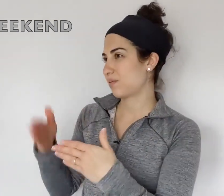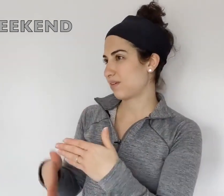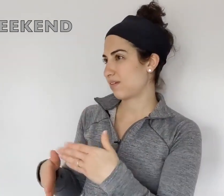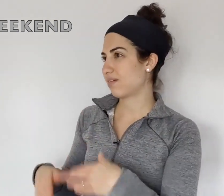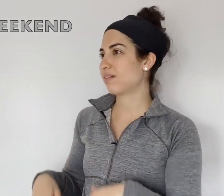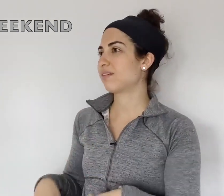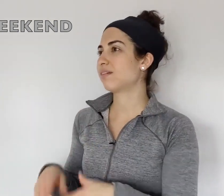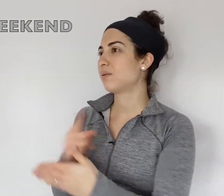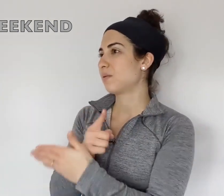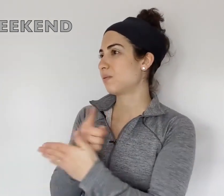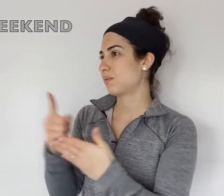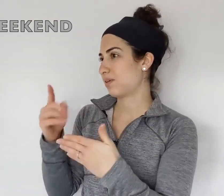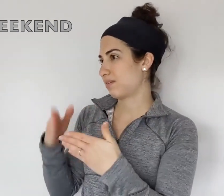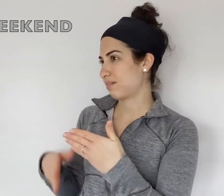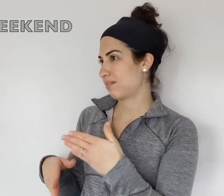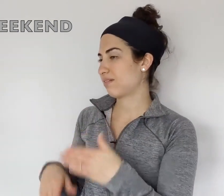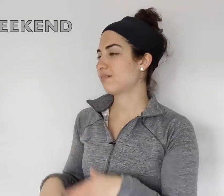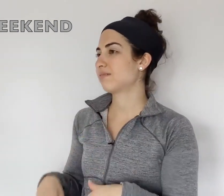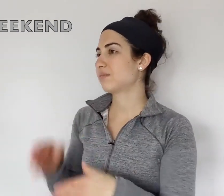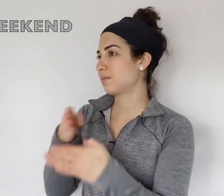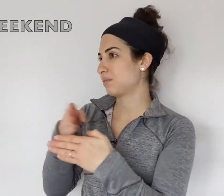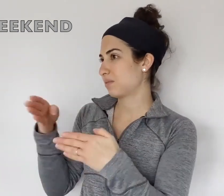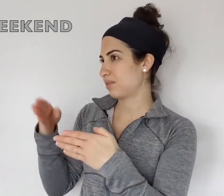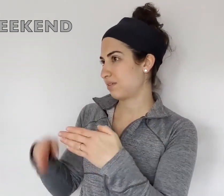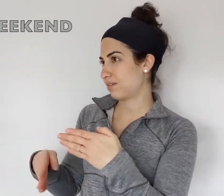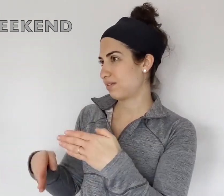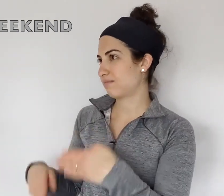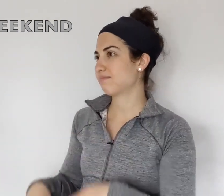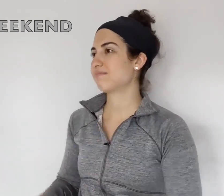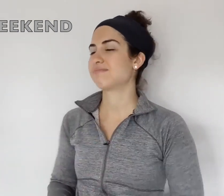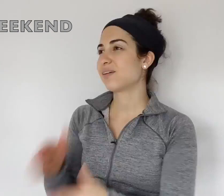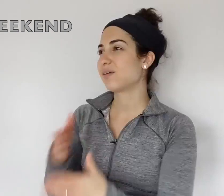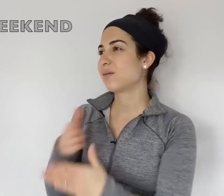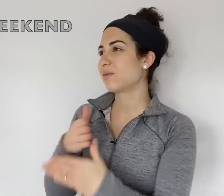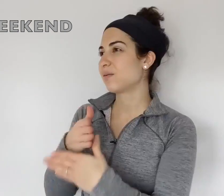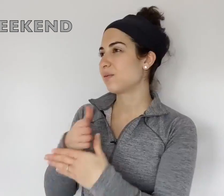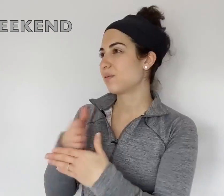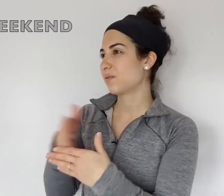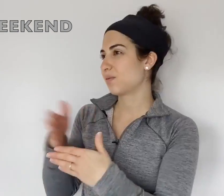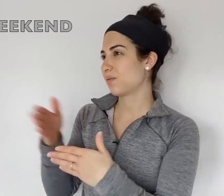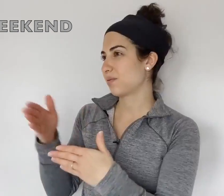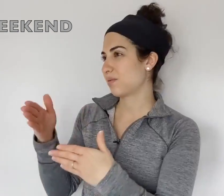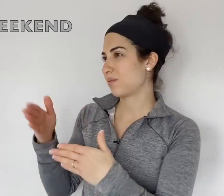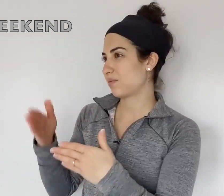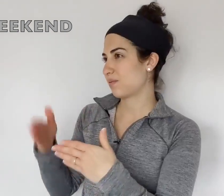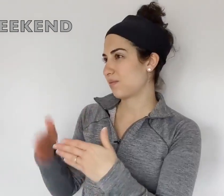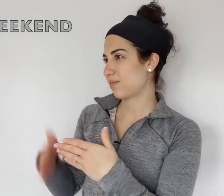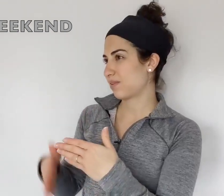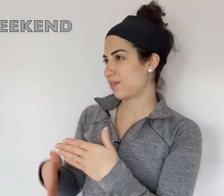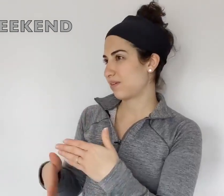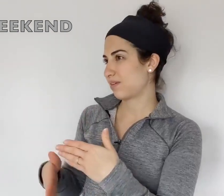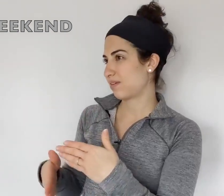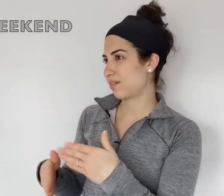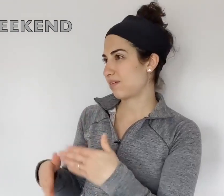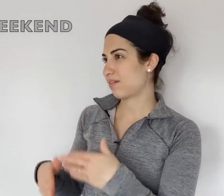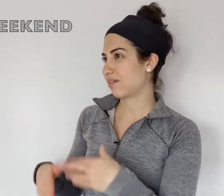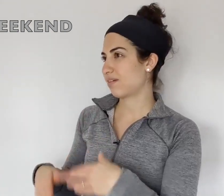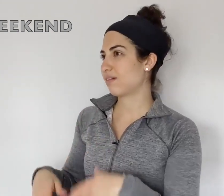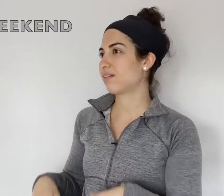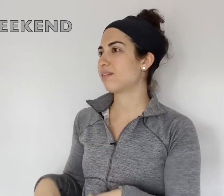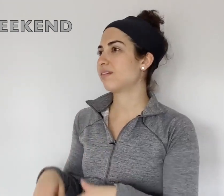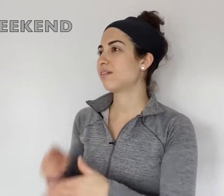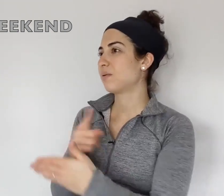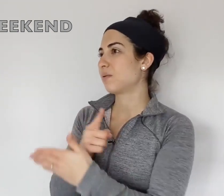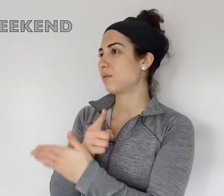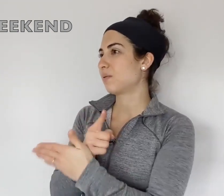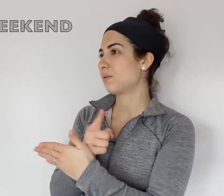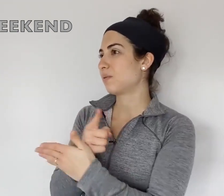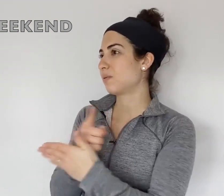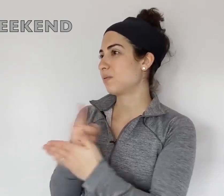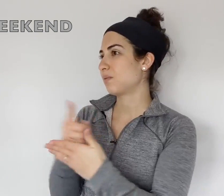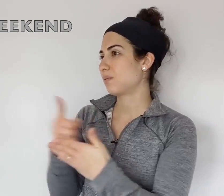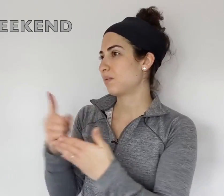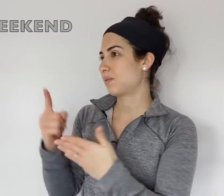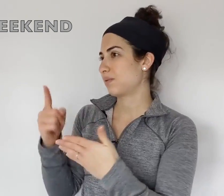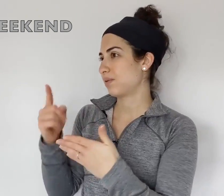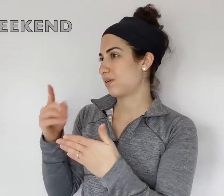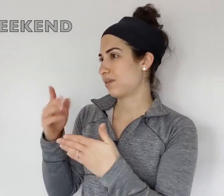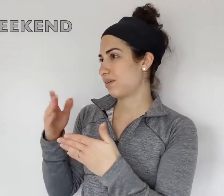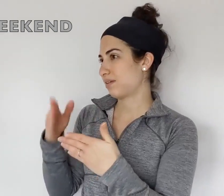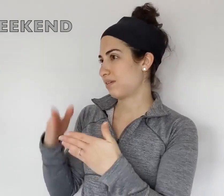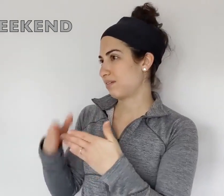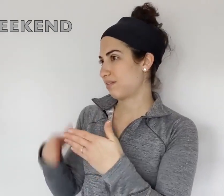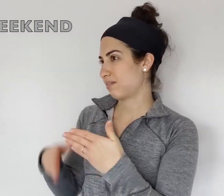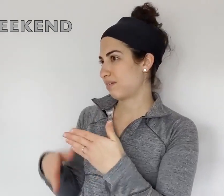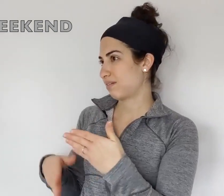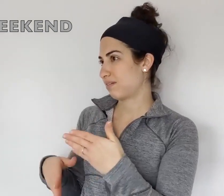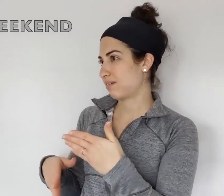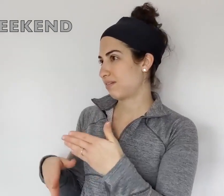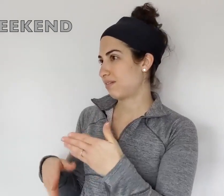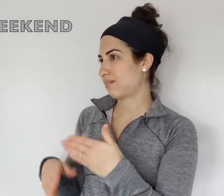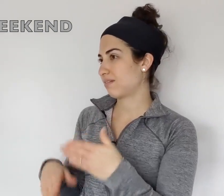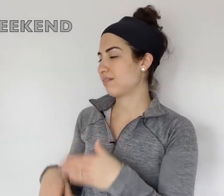WEEKEND. WEEKEND. WEEKEND. Again.